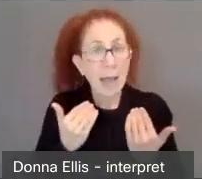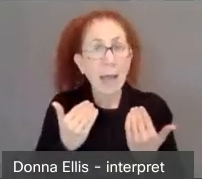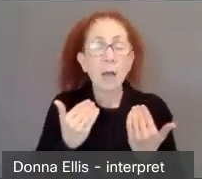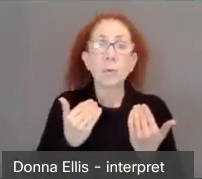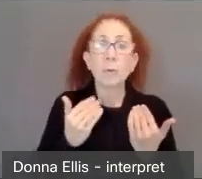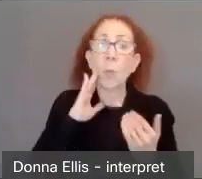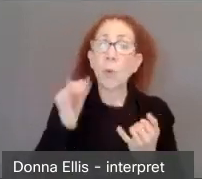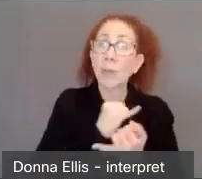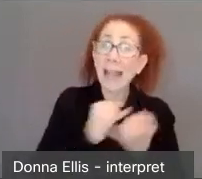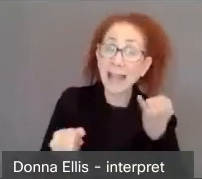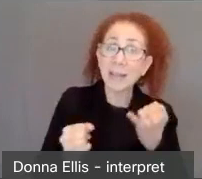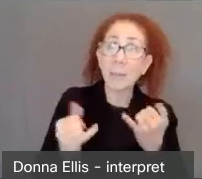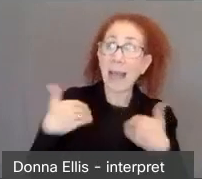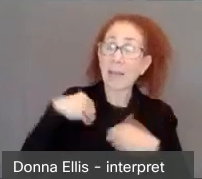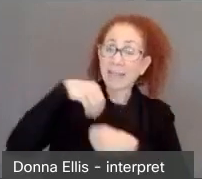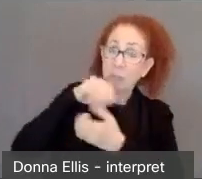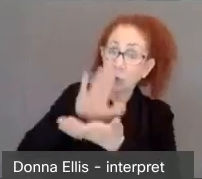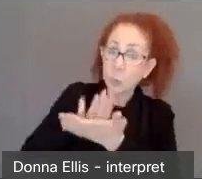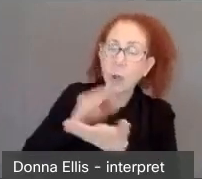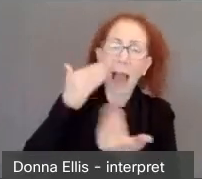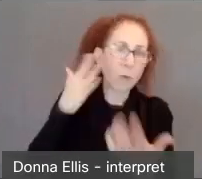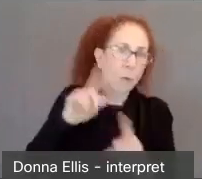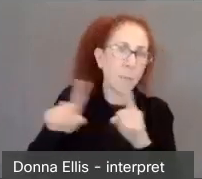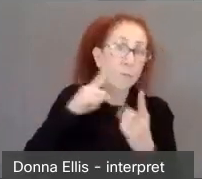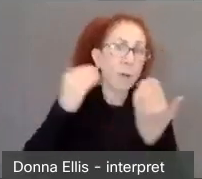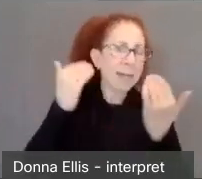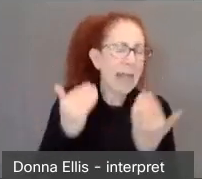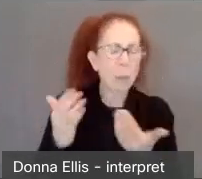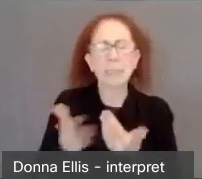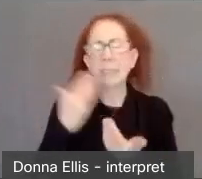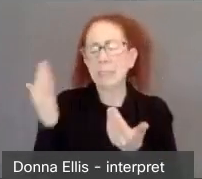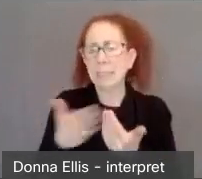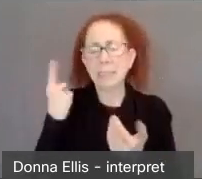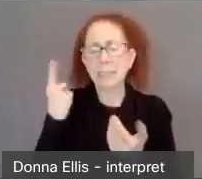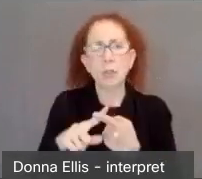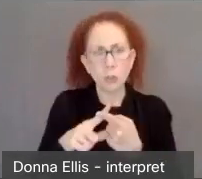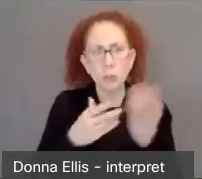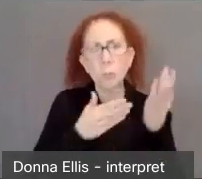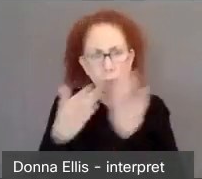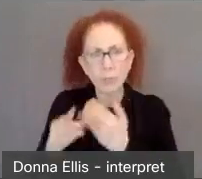school-based clinics or not, but in the meantime it's very easy to get your adolescent vaccinated.